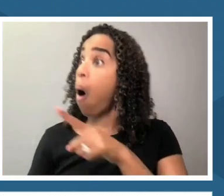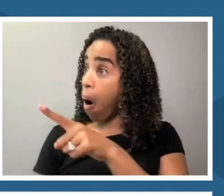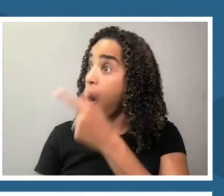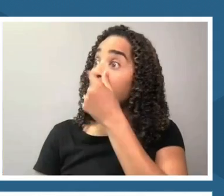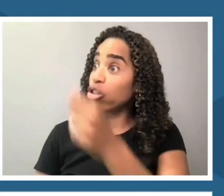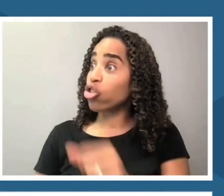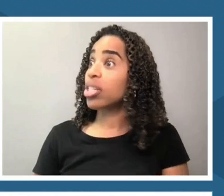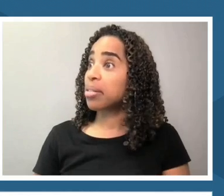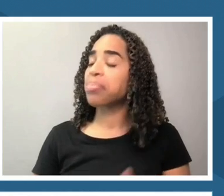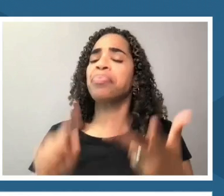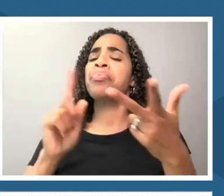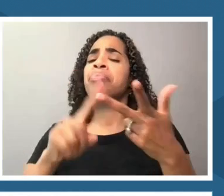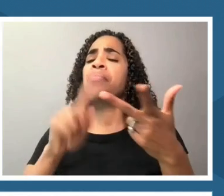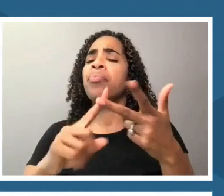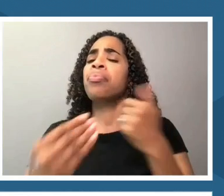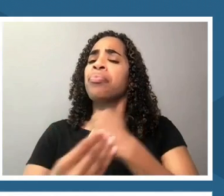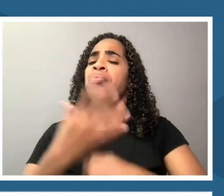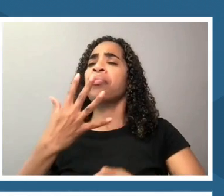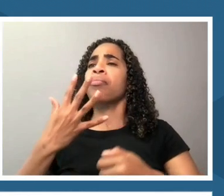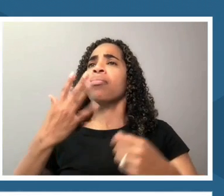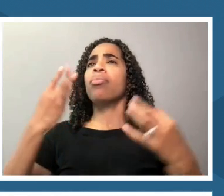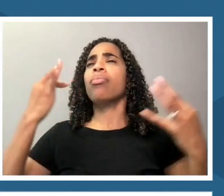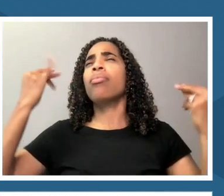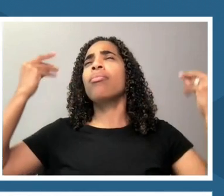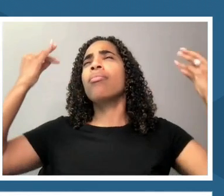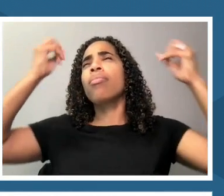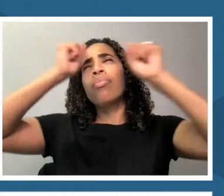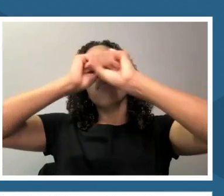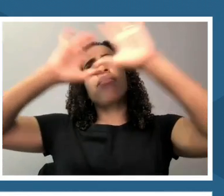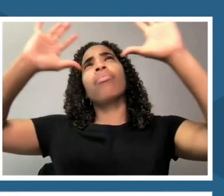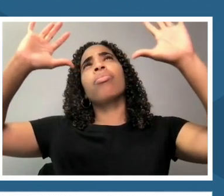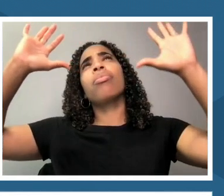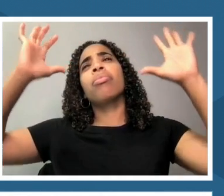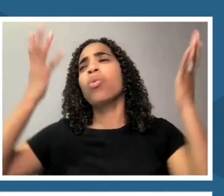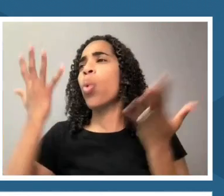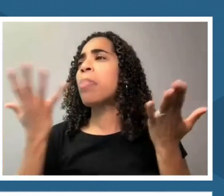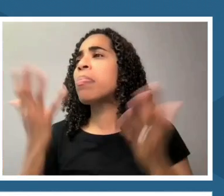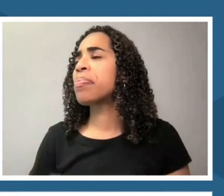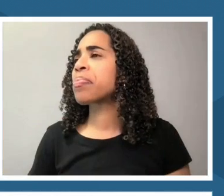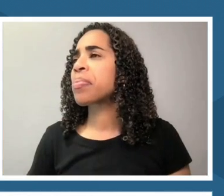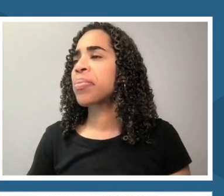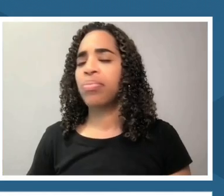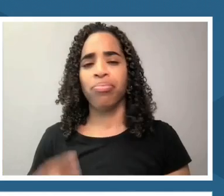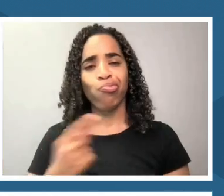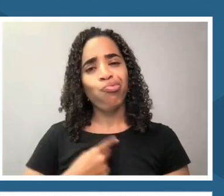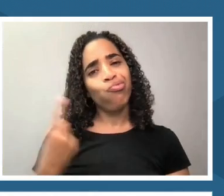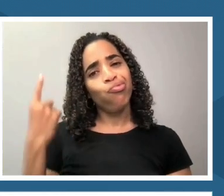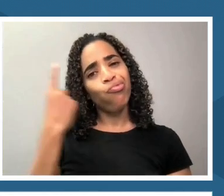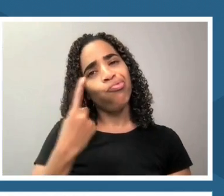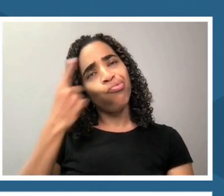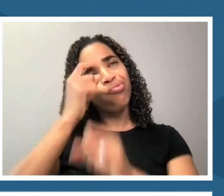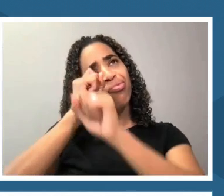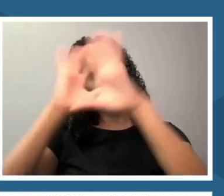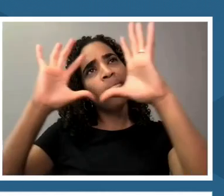this image make you wonder i wonder